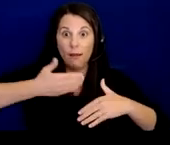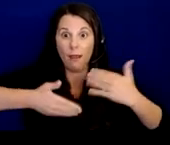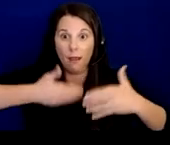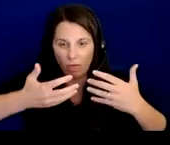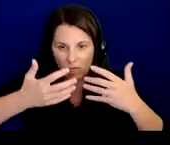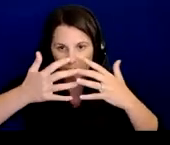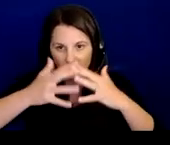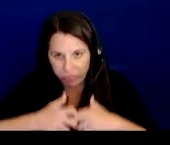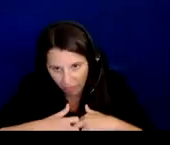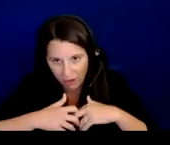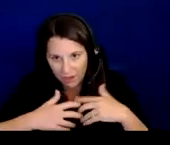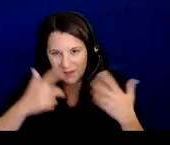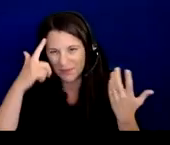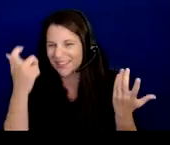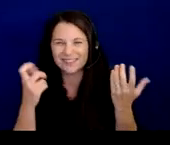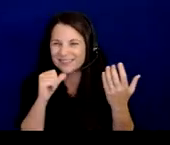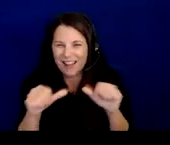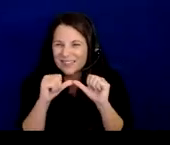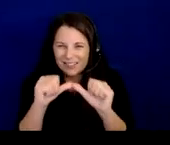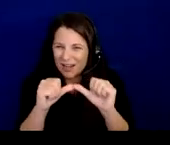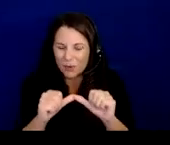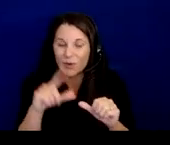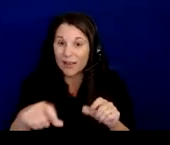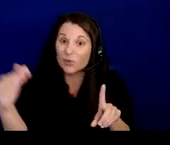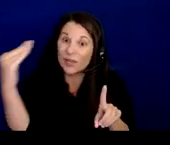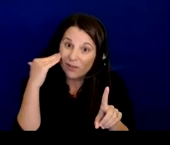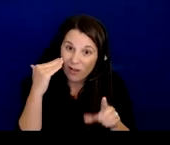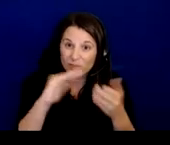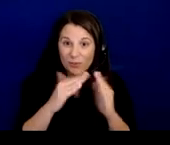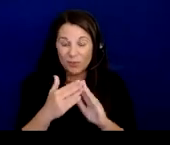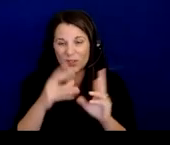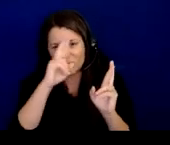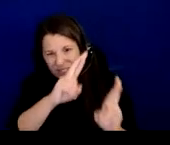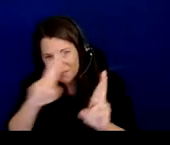Acknowledging and respecting the community and the allies within the community is necessary to sustaining that.